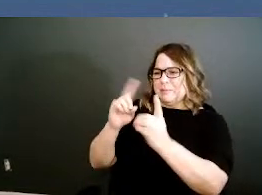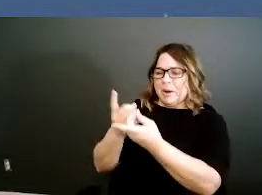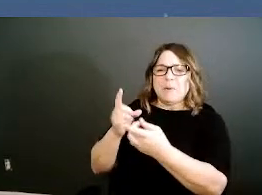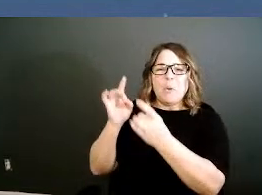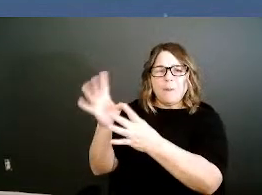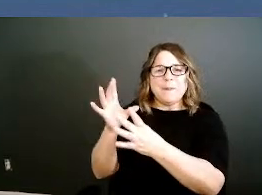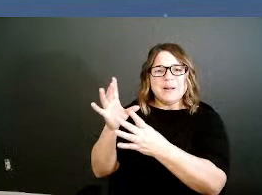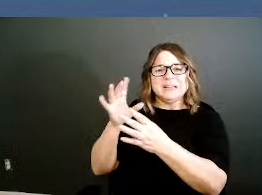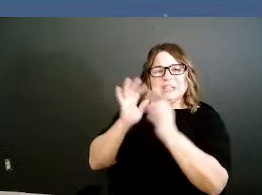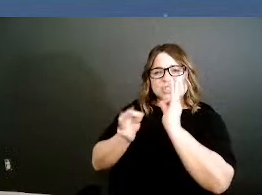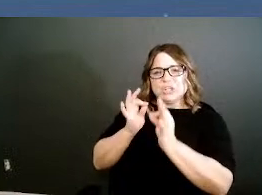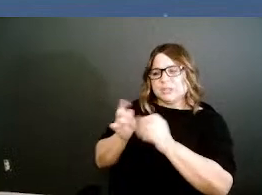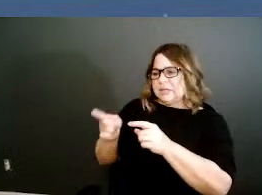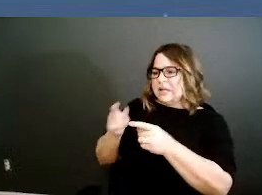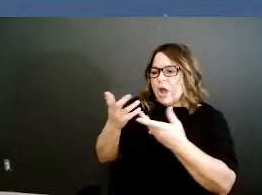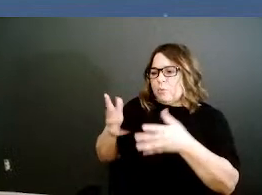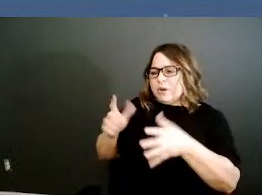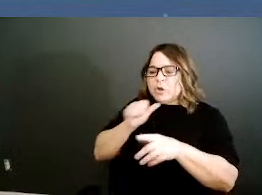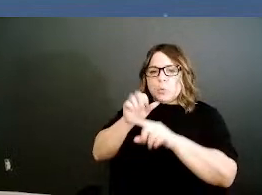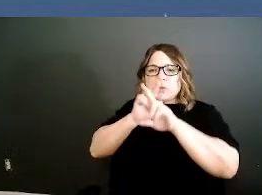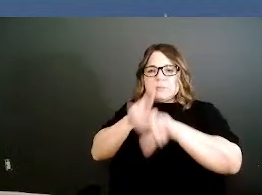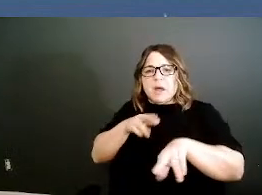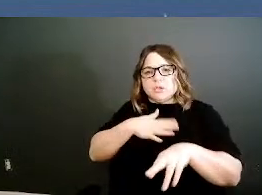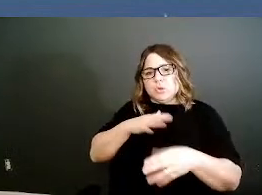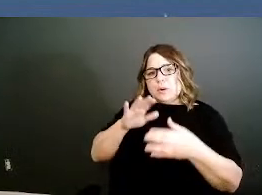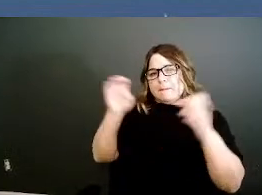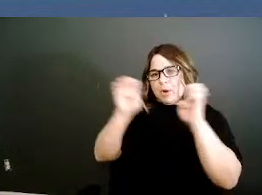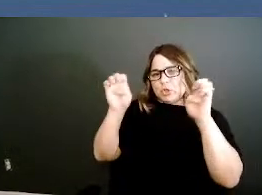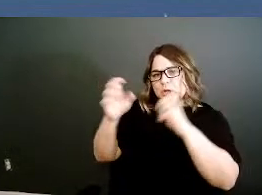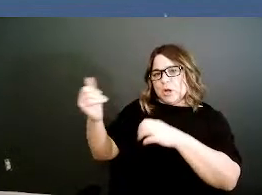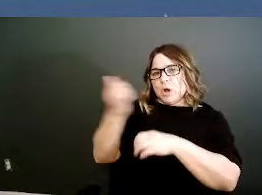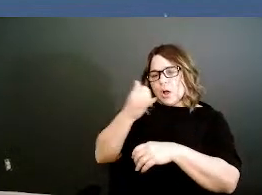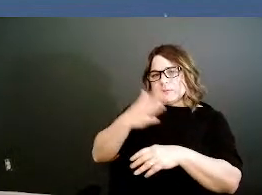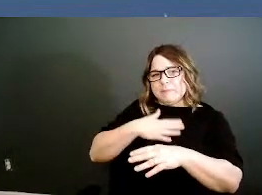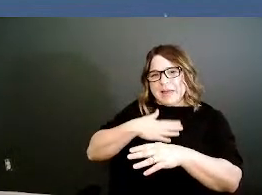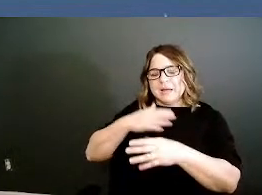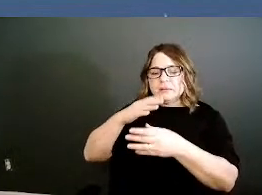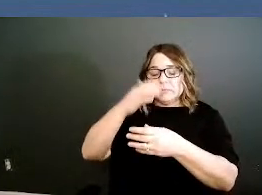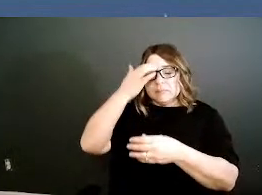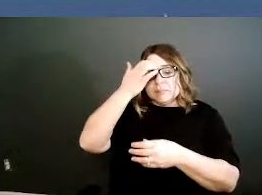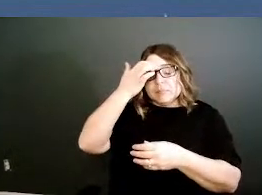ON APRIL 23, 2021, AT HENRY HIGH SCHOOL A STAFF MEMBER OFFERED MY CHILD MONEY FOR SEX.